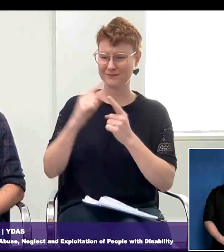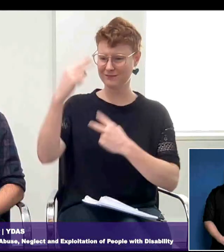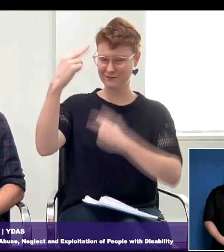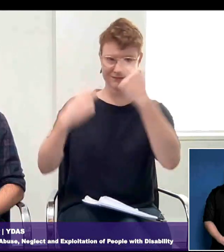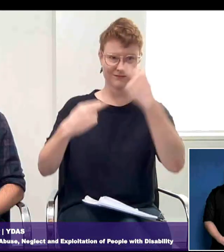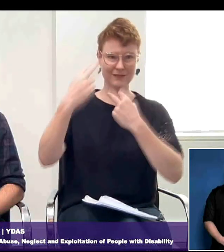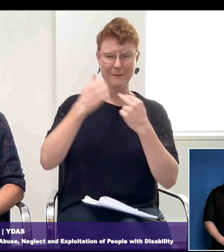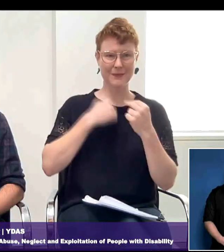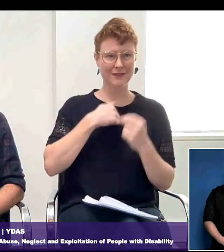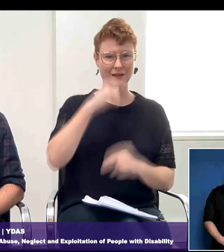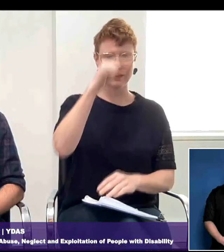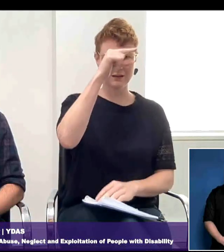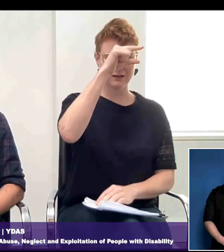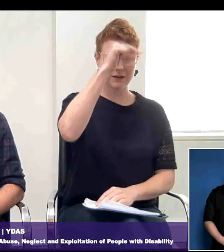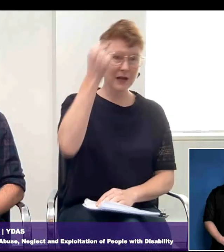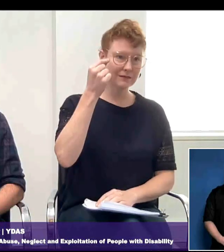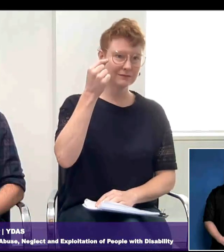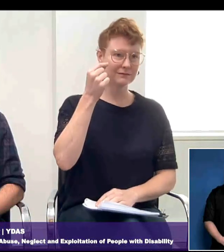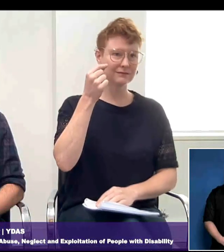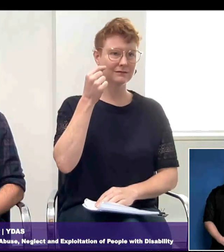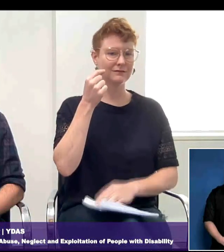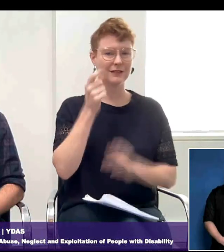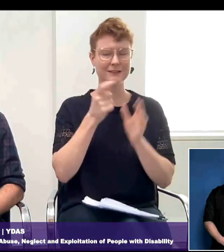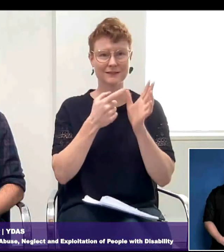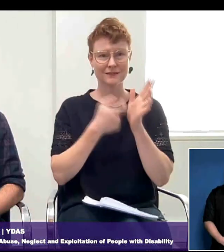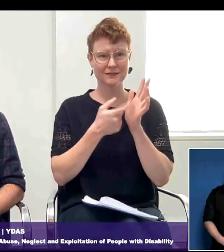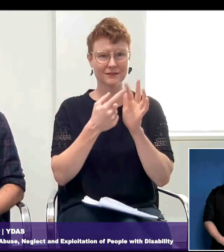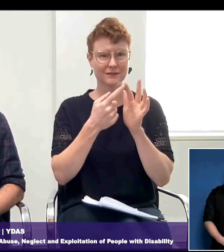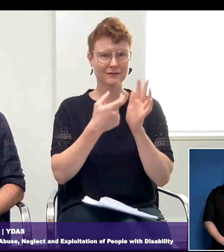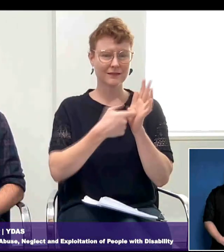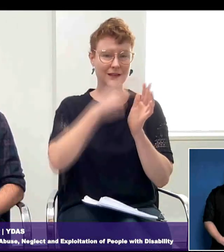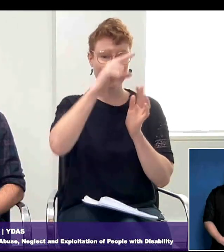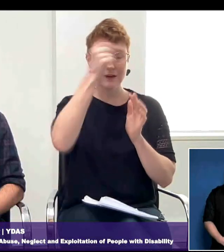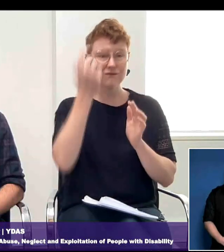And it made me feel quite ill at ease the way they looked at me, despite me having these